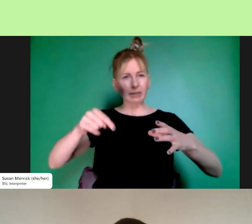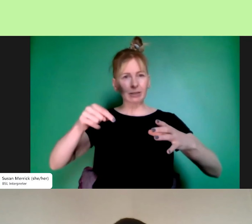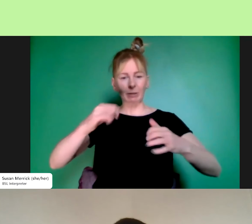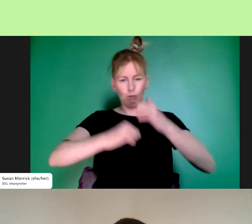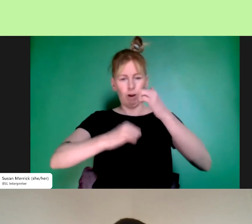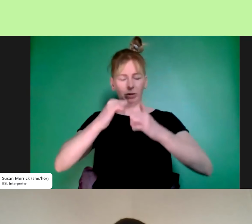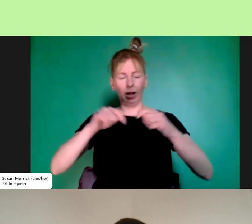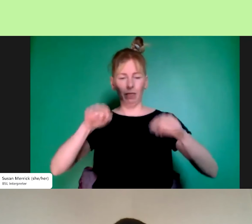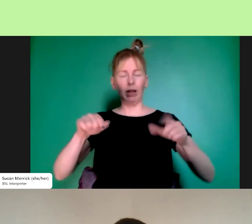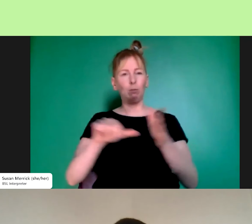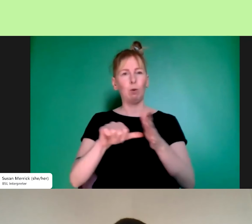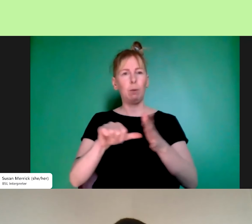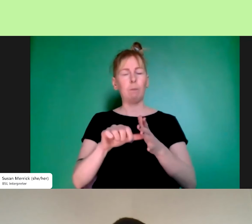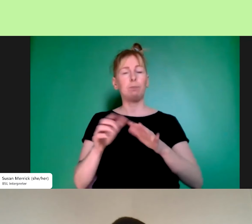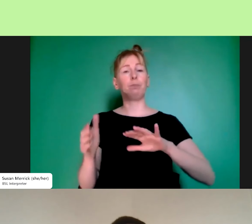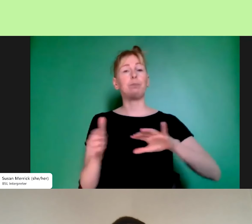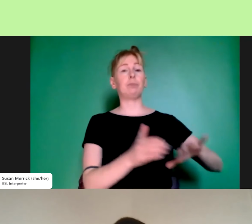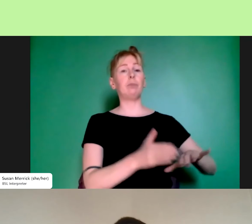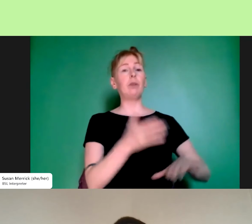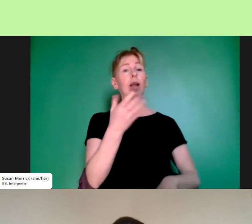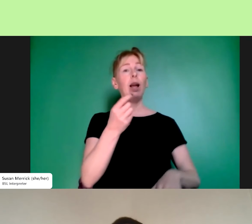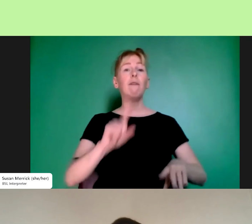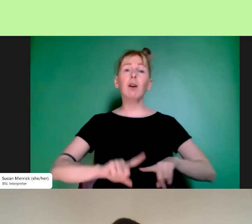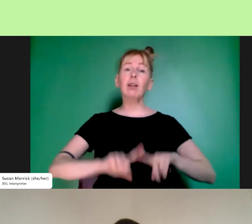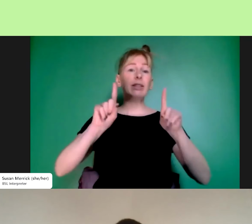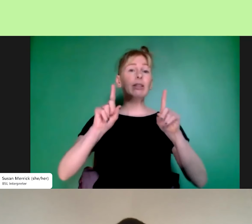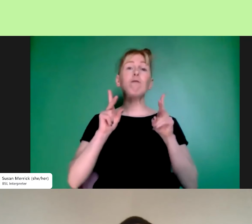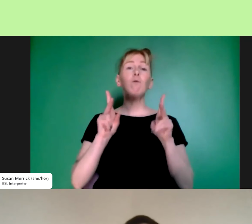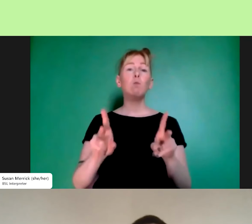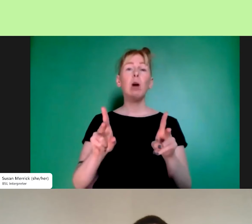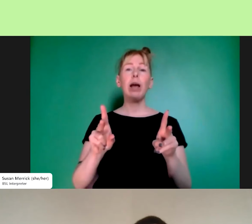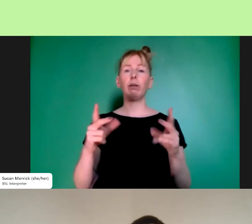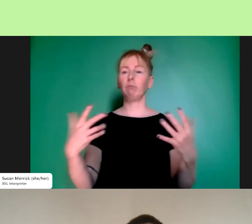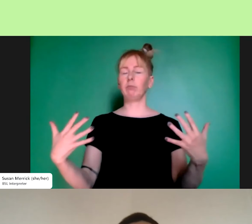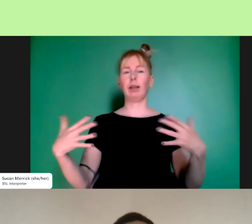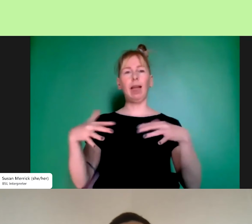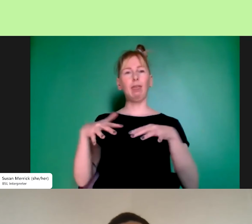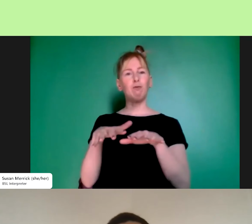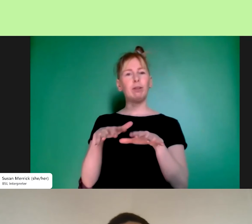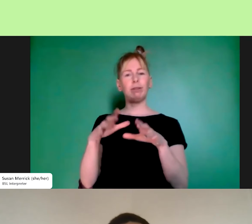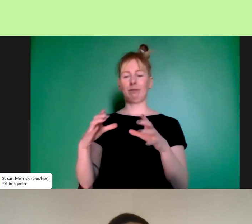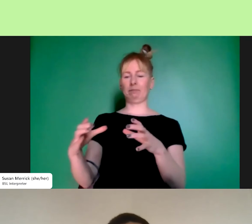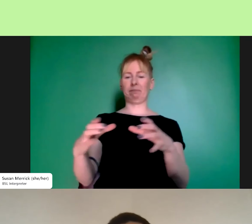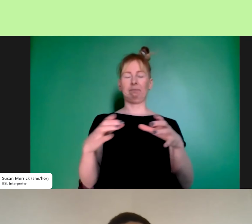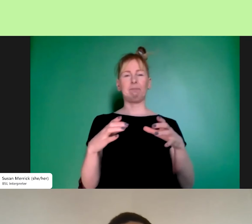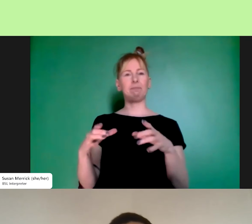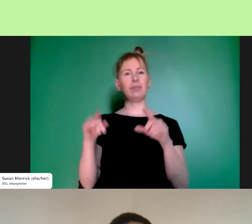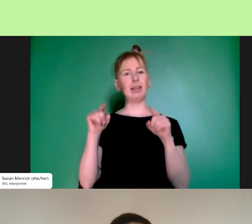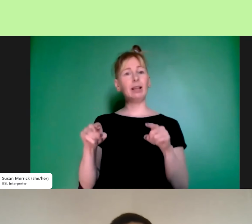are non-conflict based. And within the art world, the first one is a collective. A collective